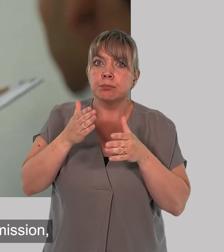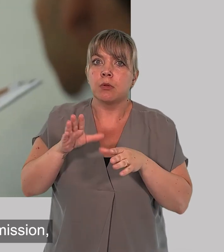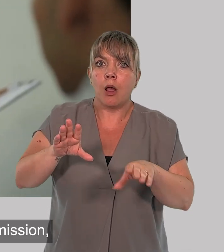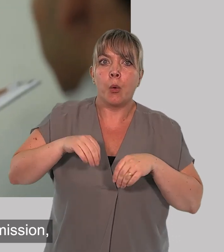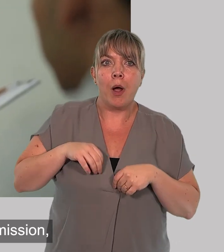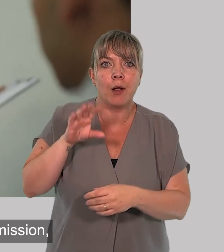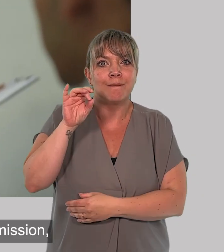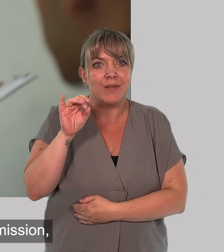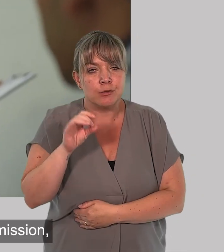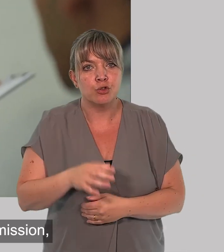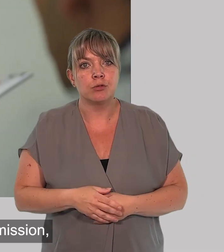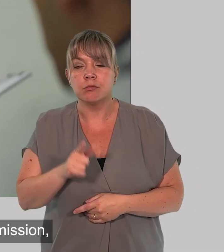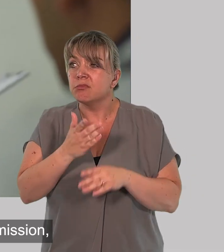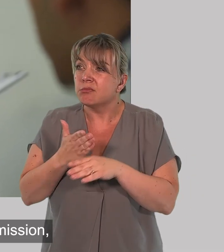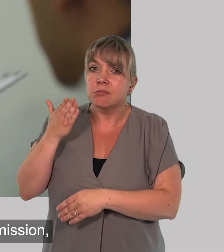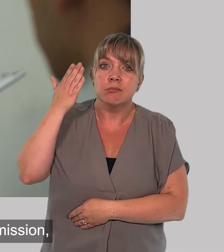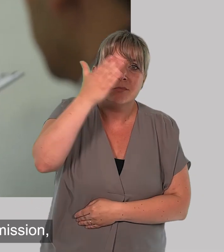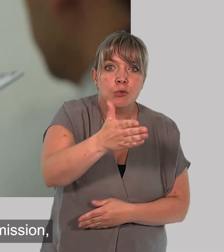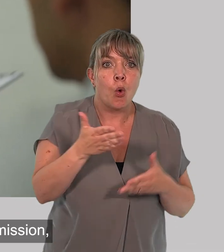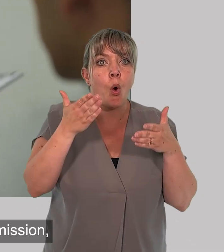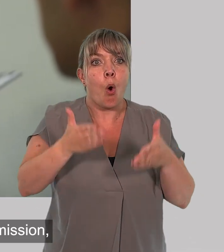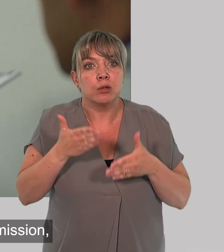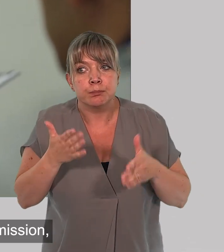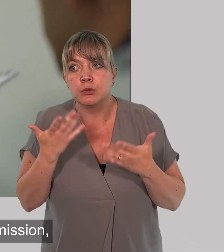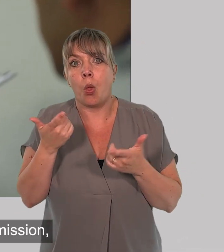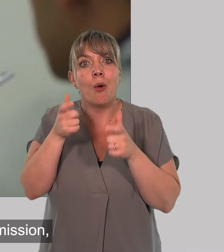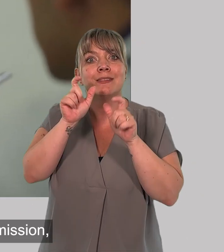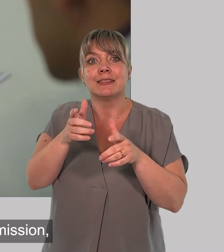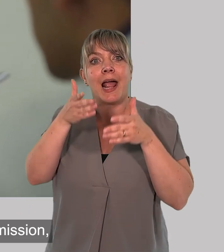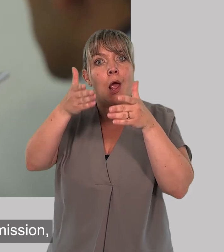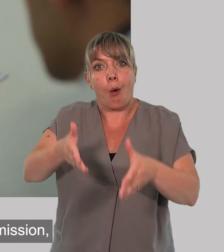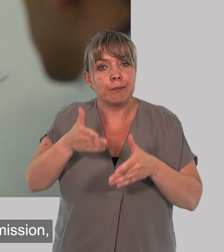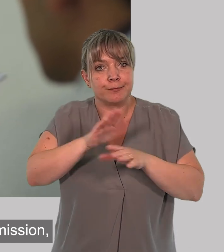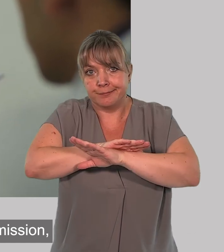Do not go to the hospital or do not seek hospital admission,